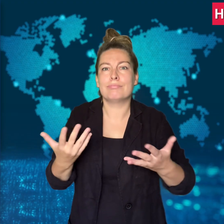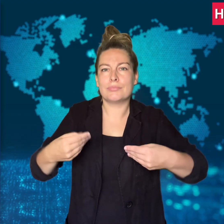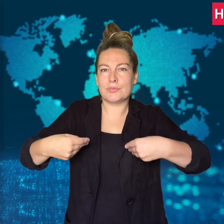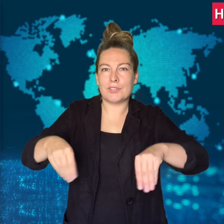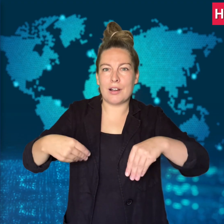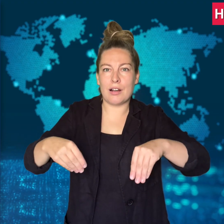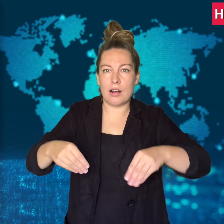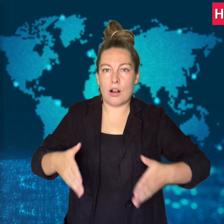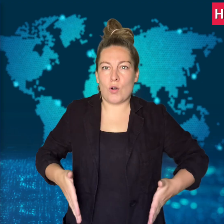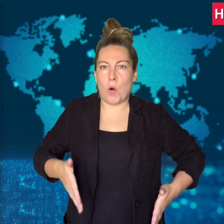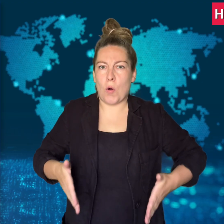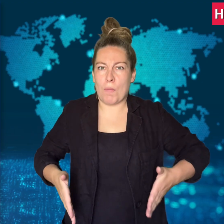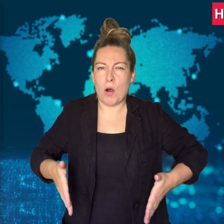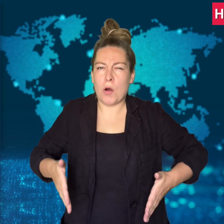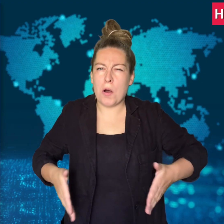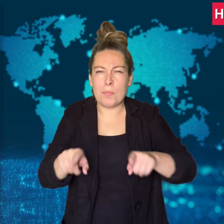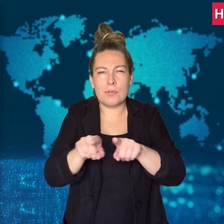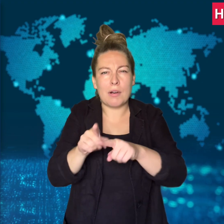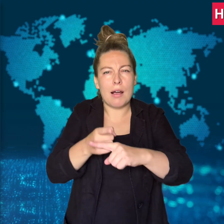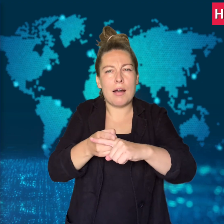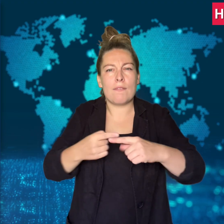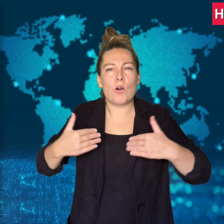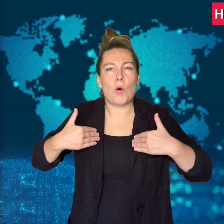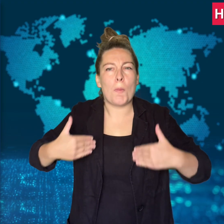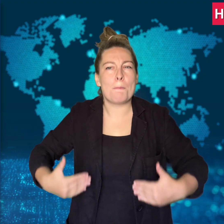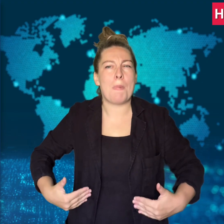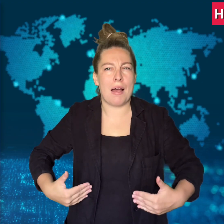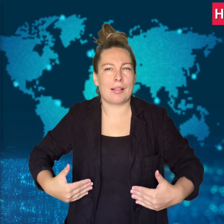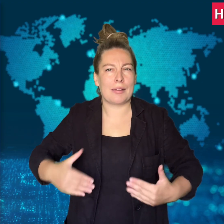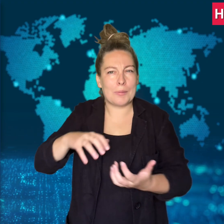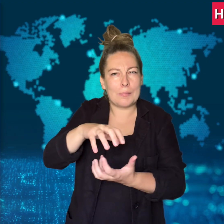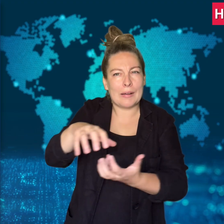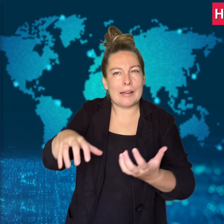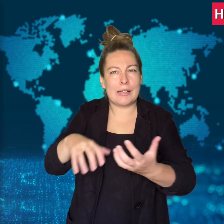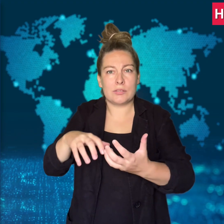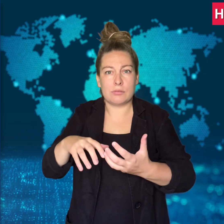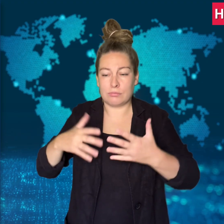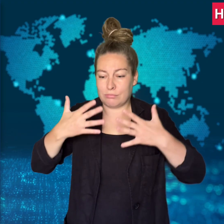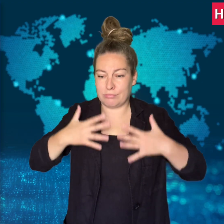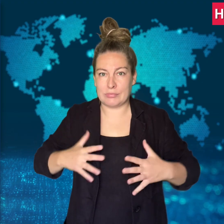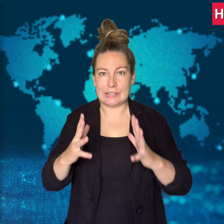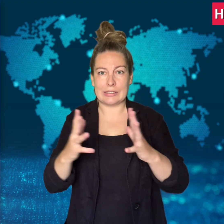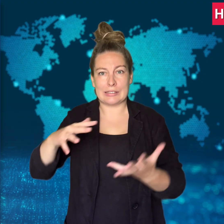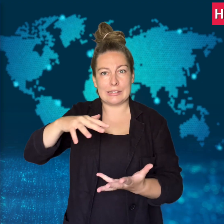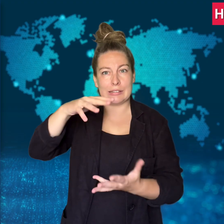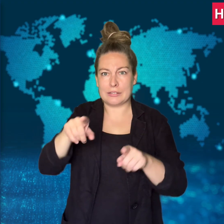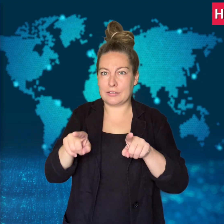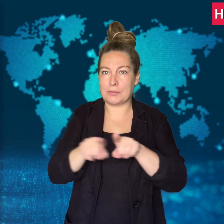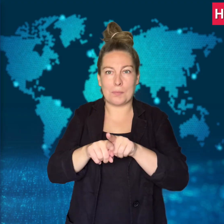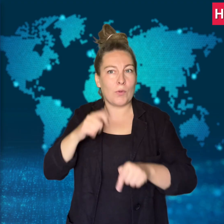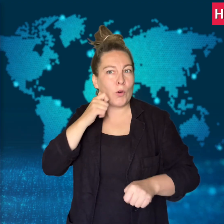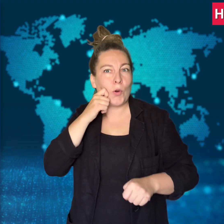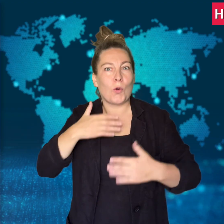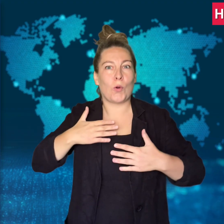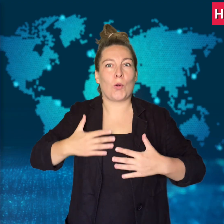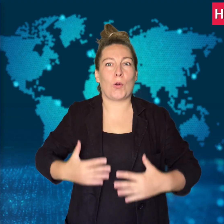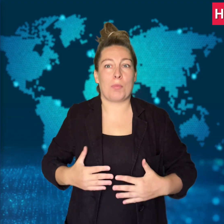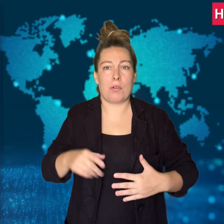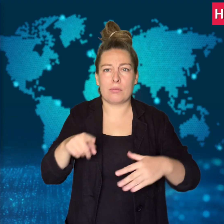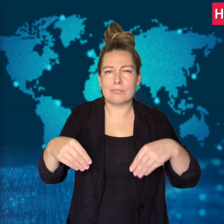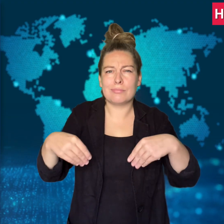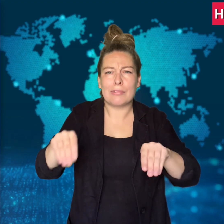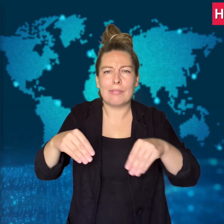The “Robot Mall” sells about 100 different models, from mechanical butlers